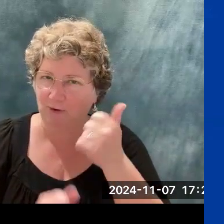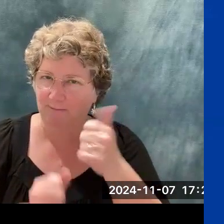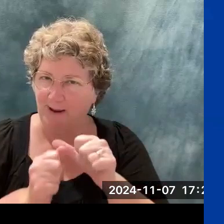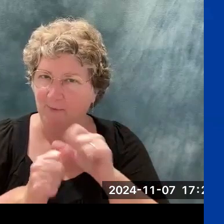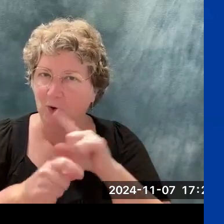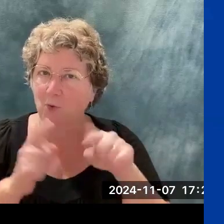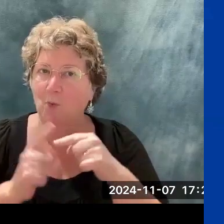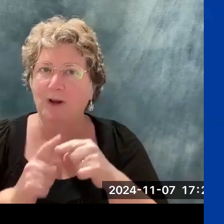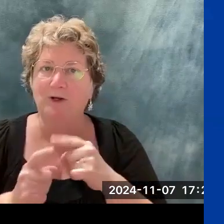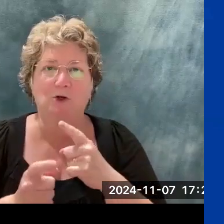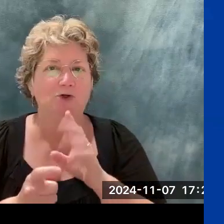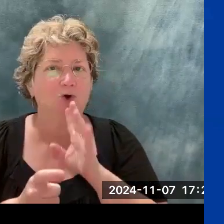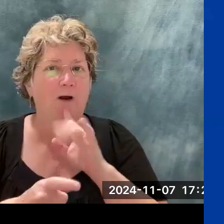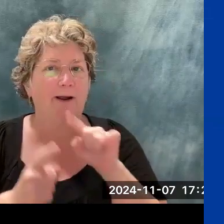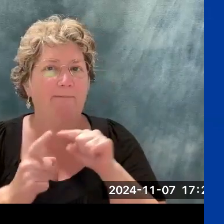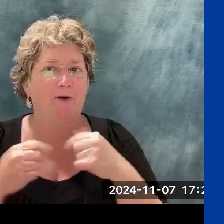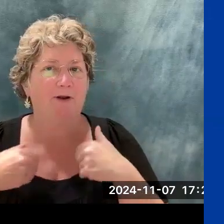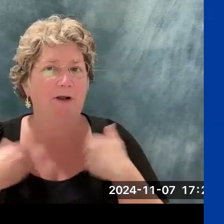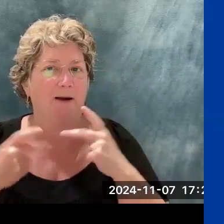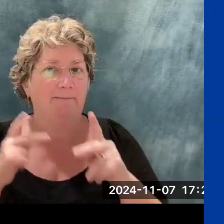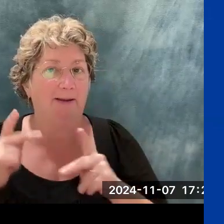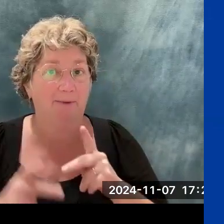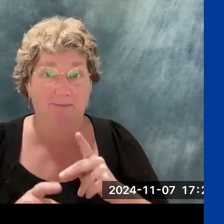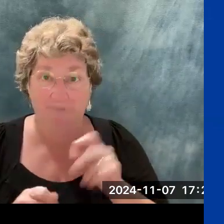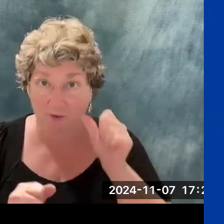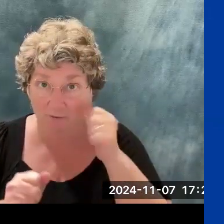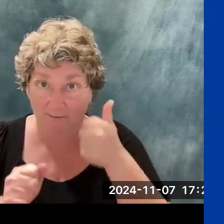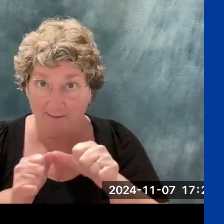I mentioned this already, but they may not always be able to articulate what they're